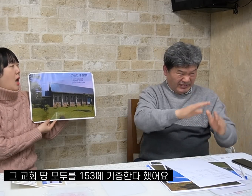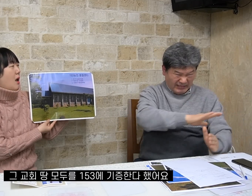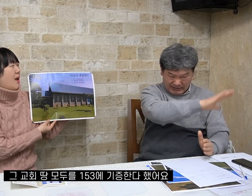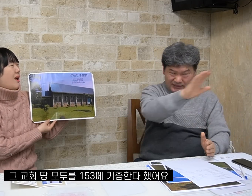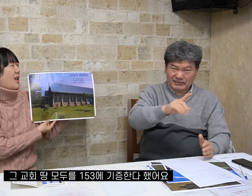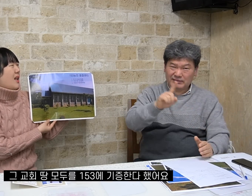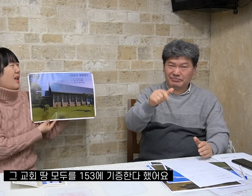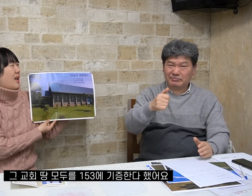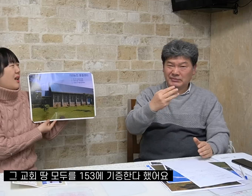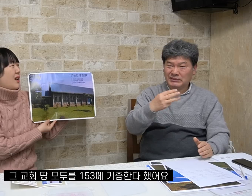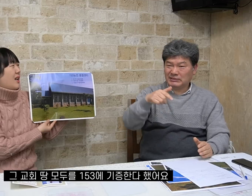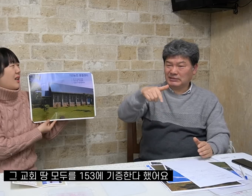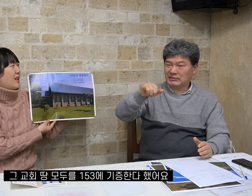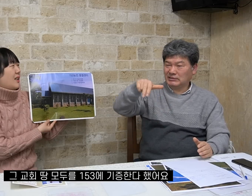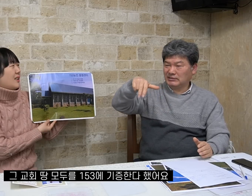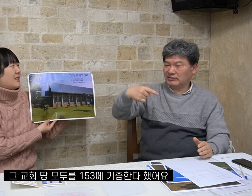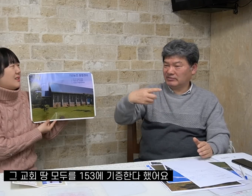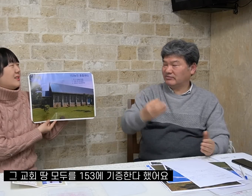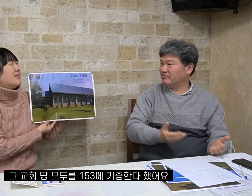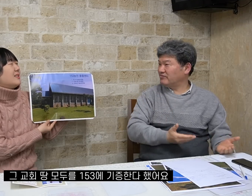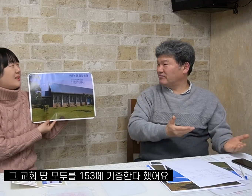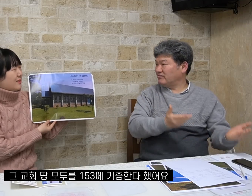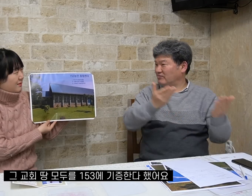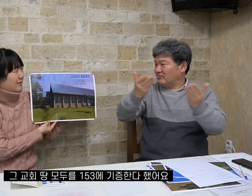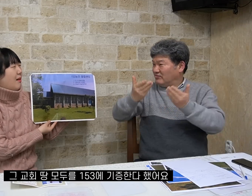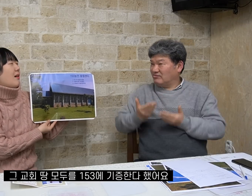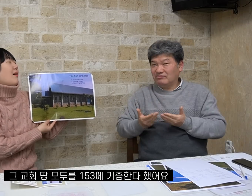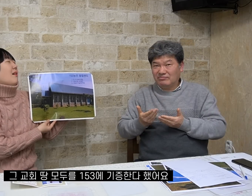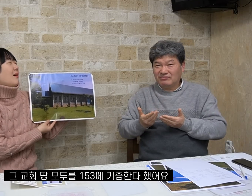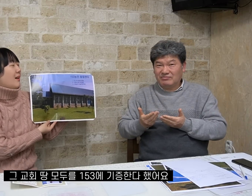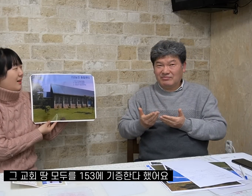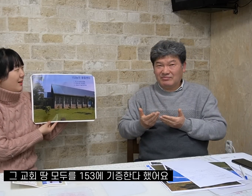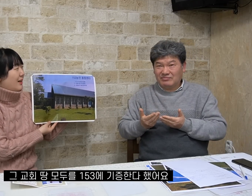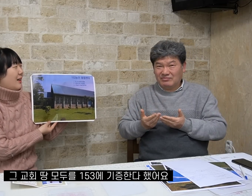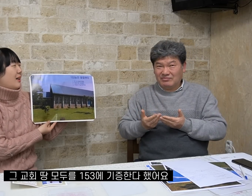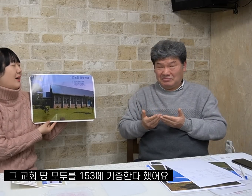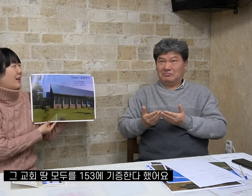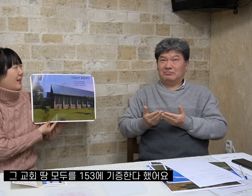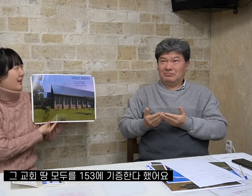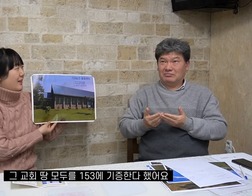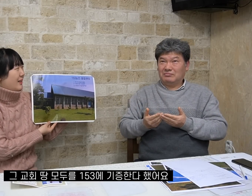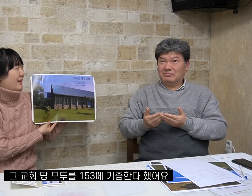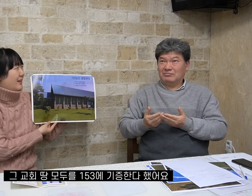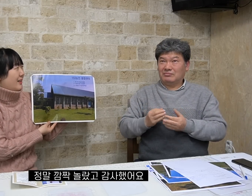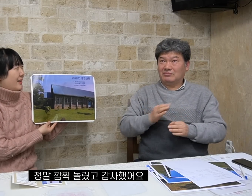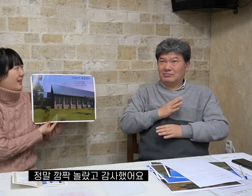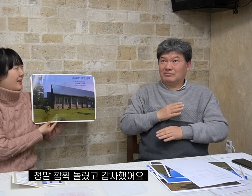but he said he would donate all the land to 153.